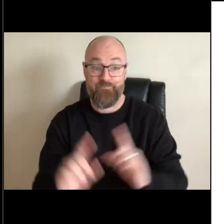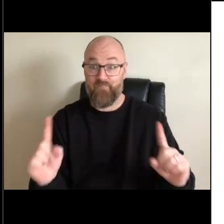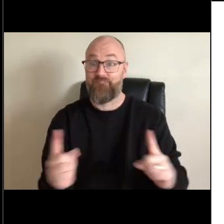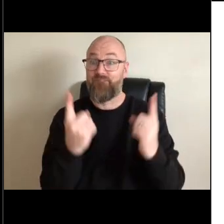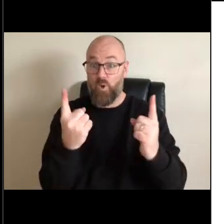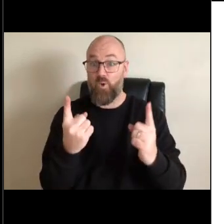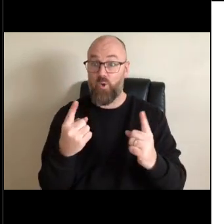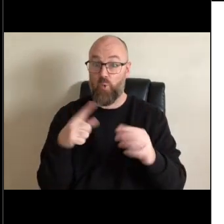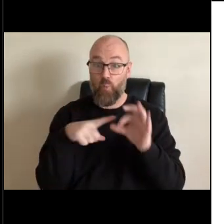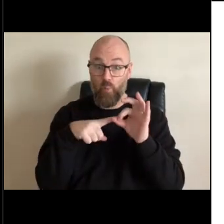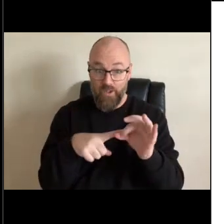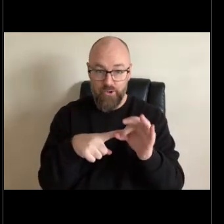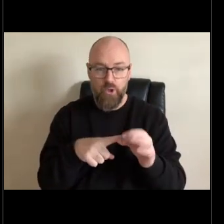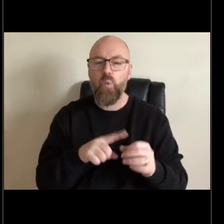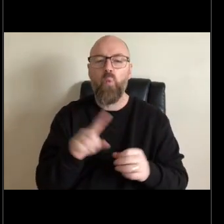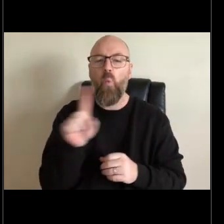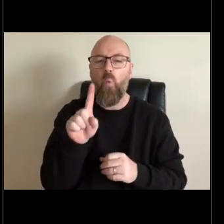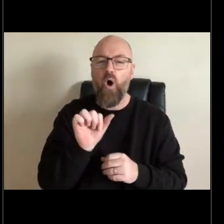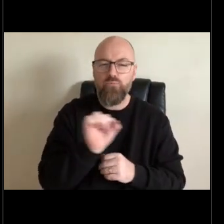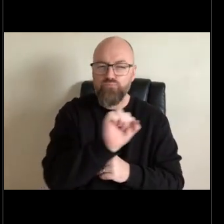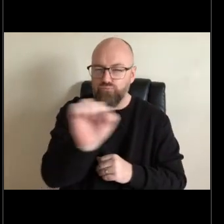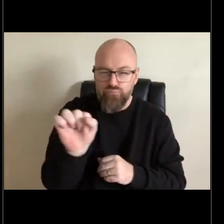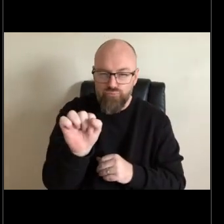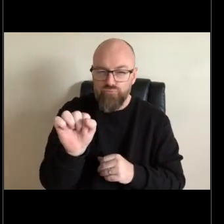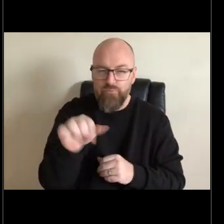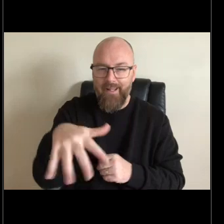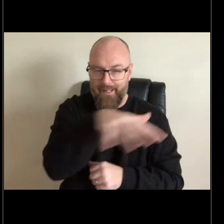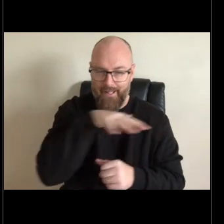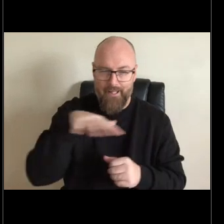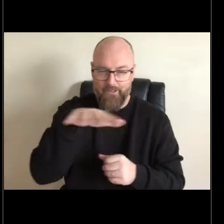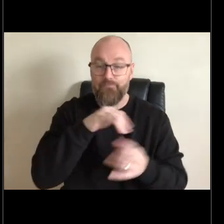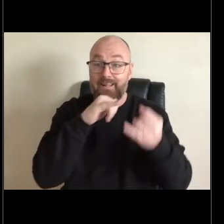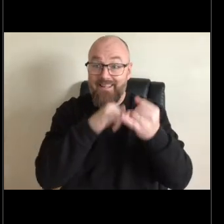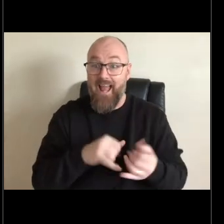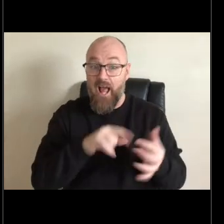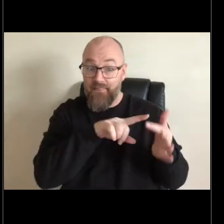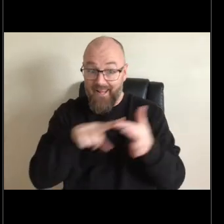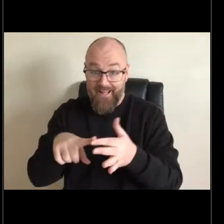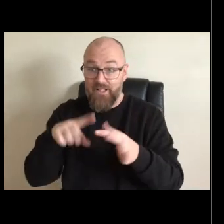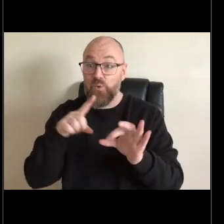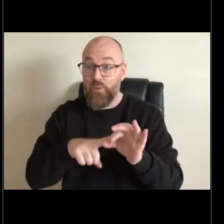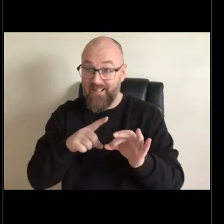region do you work in southeast Queensland far North Queensland Regional Queensland or